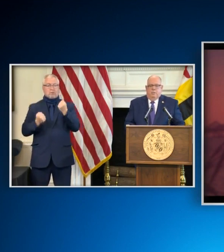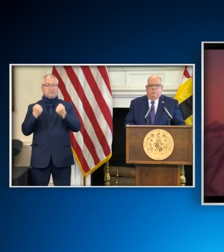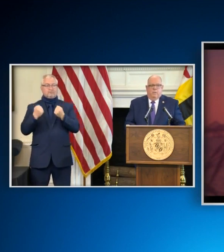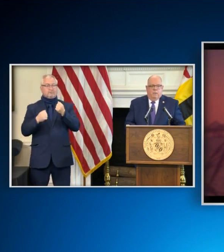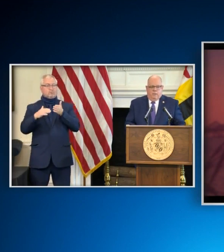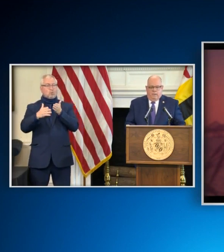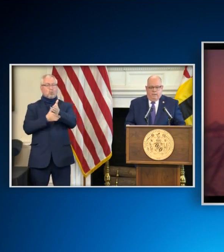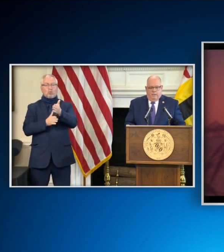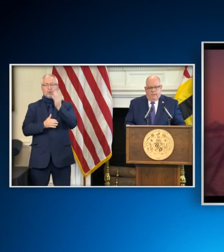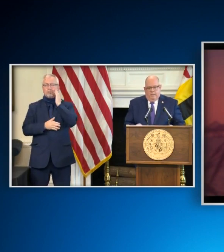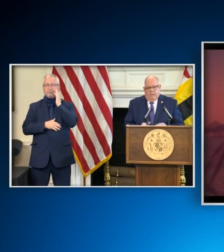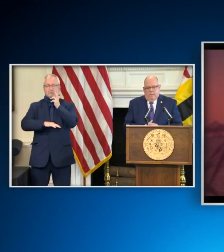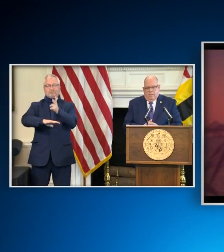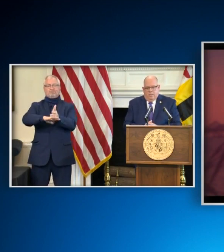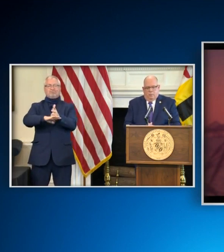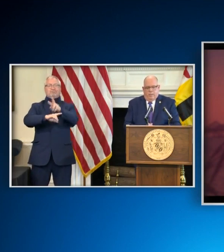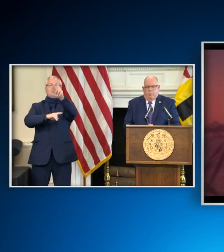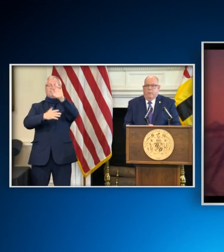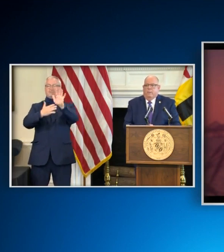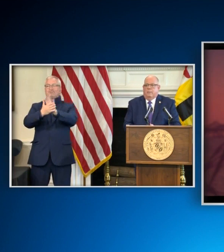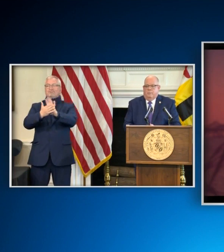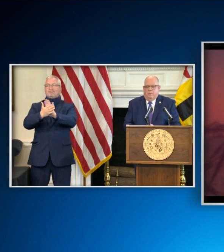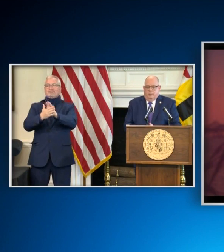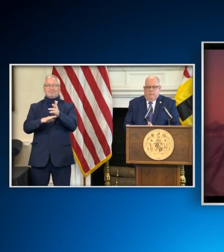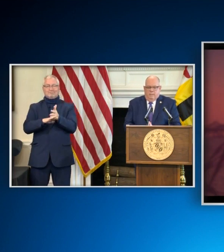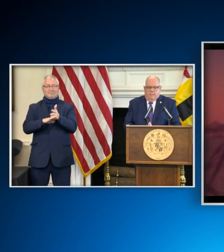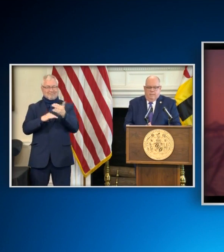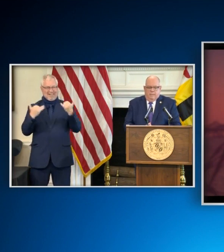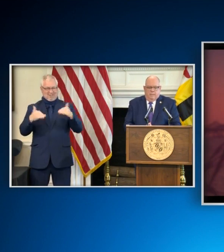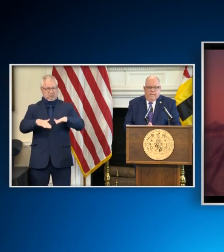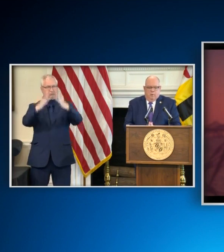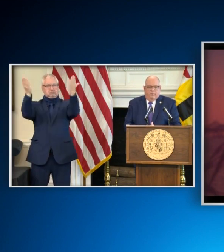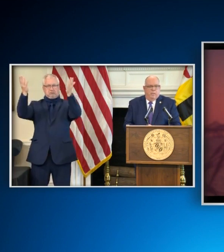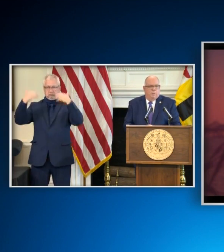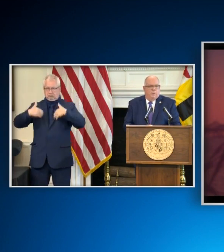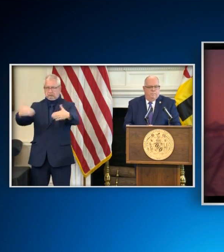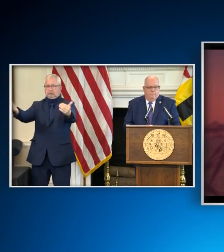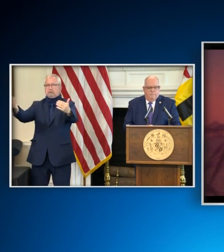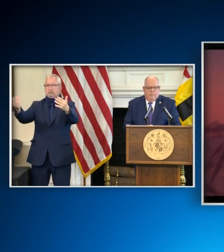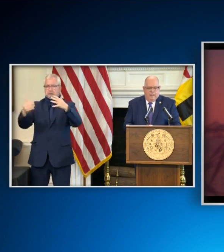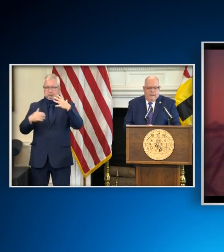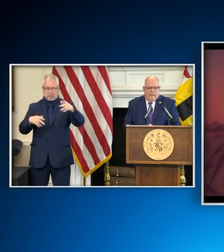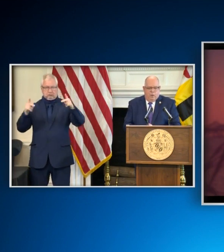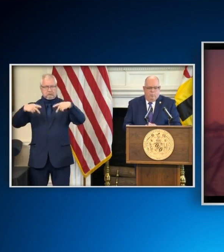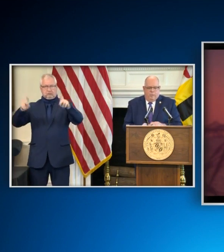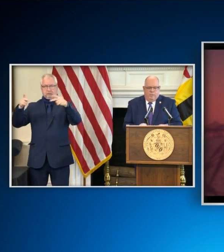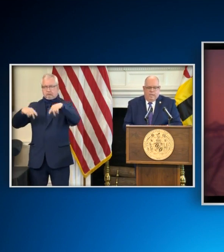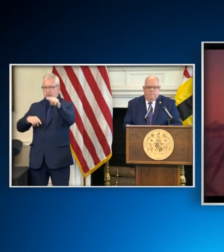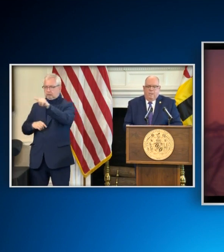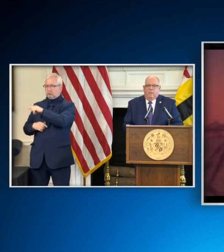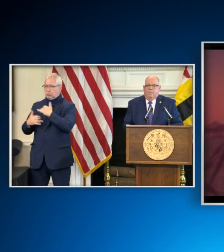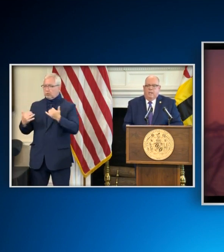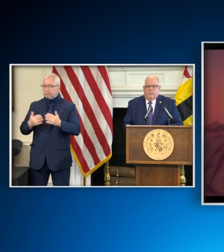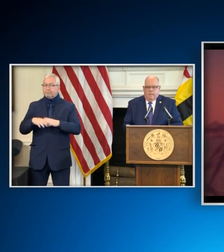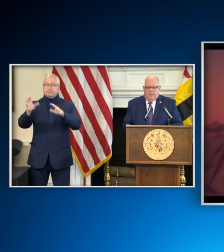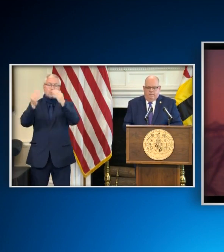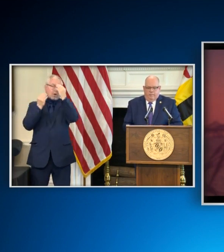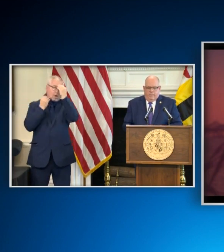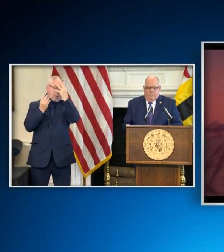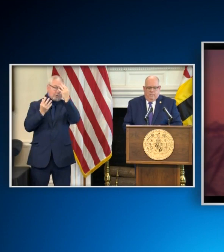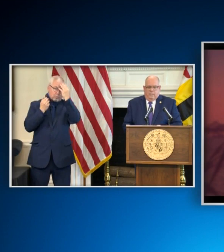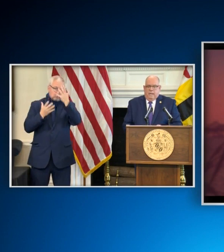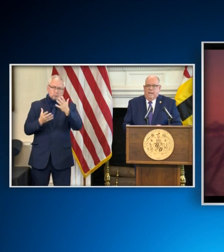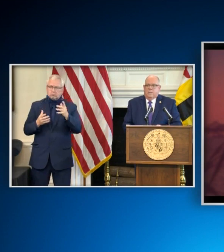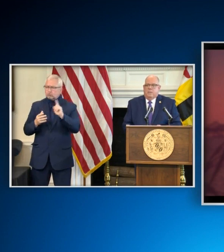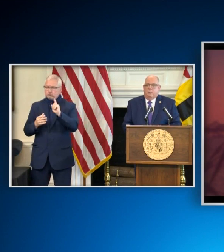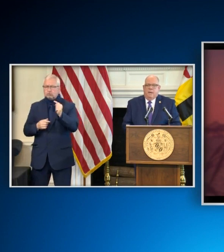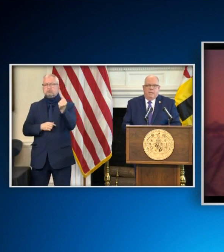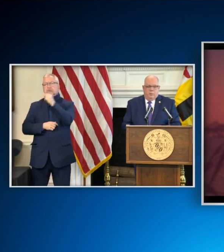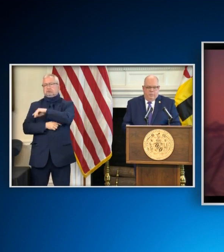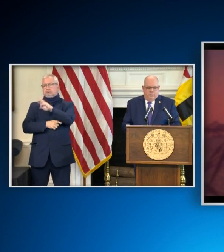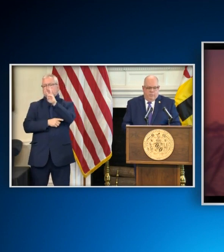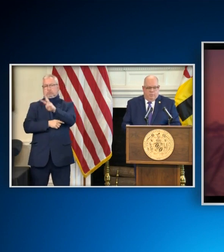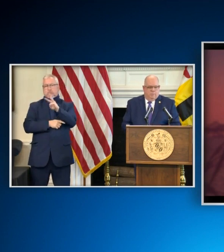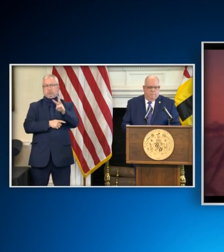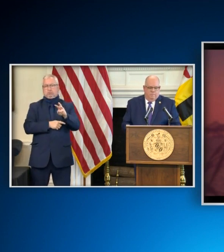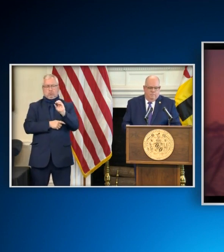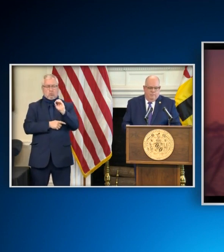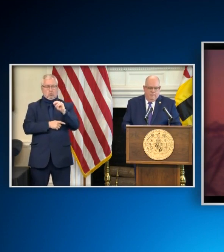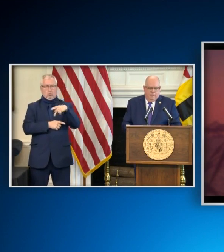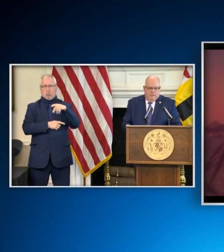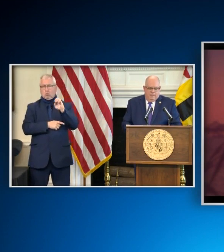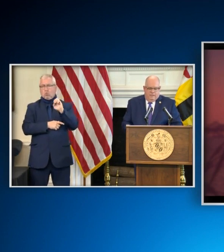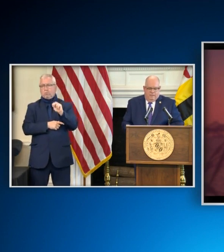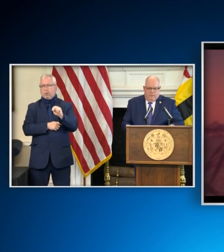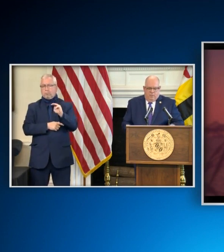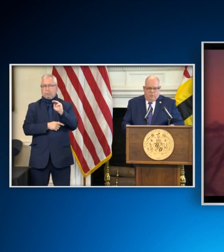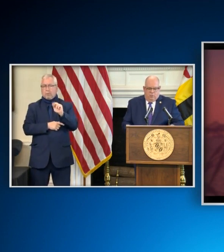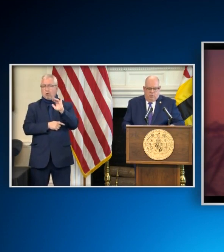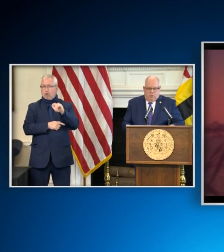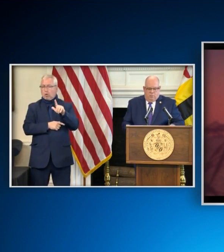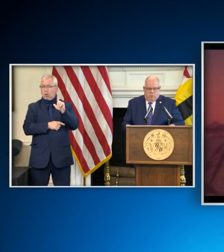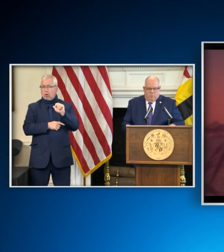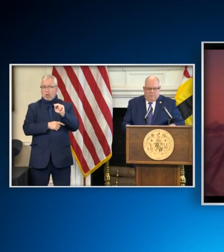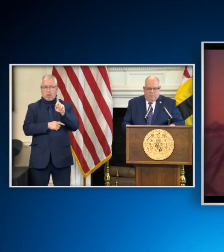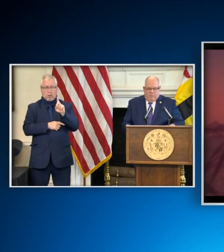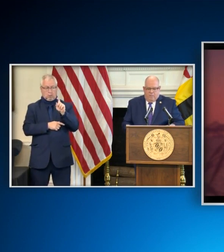AS WE DID WITH STAGE I, DETAILED INFORMATION AND GUIDELINES REGARDING THESE REOPENINGS IS NOW AVAILABLE, AT OPEN.